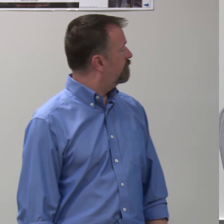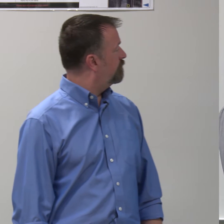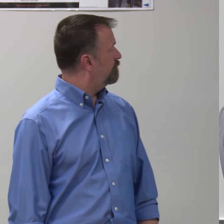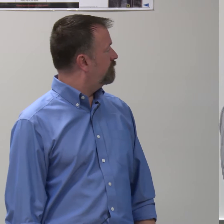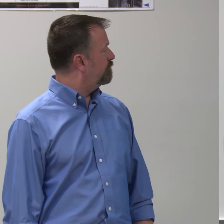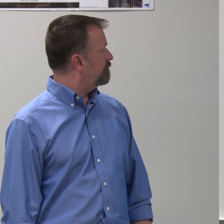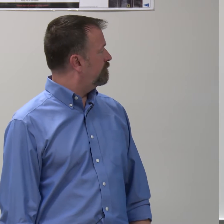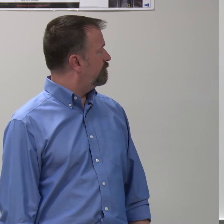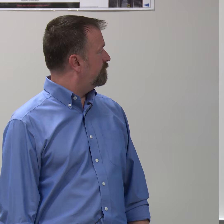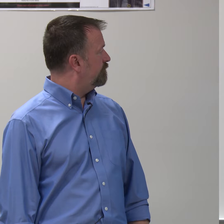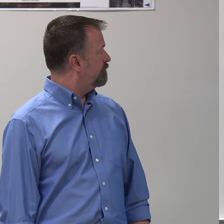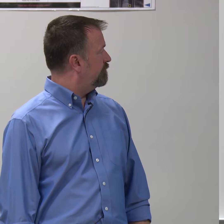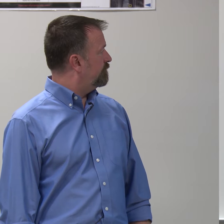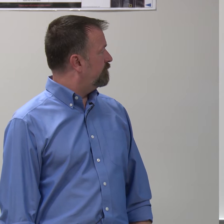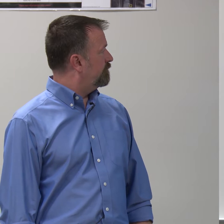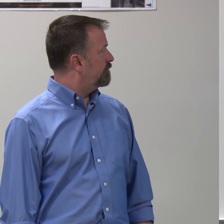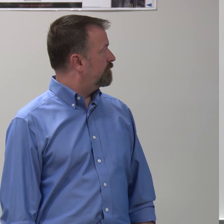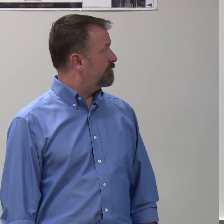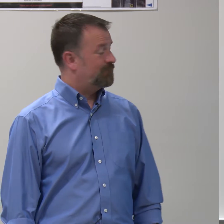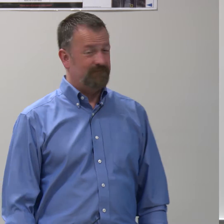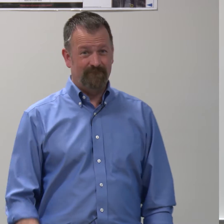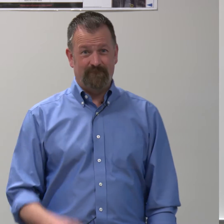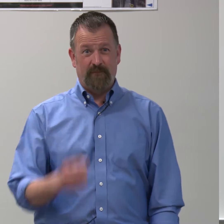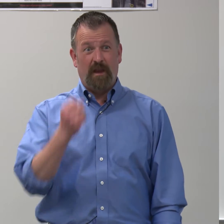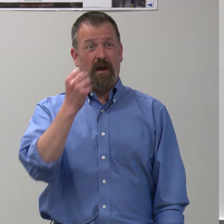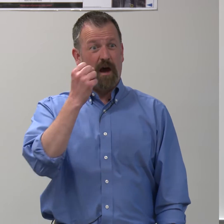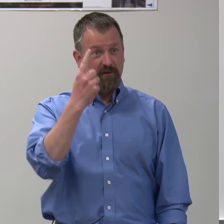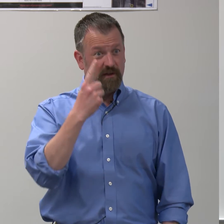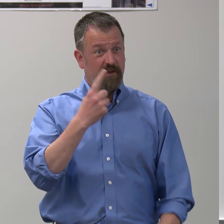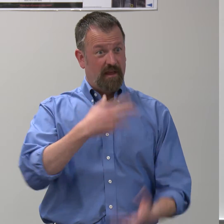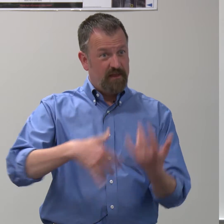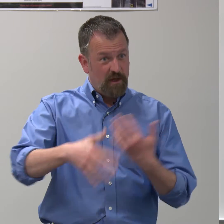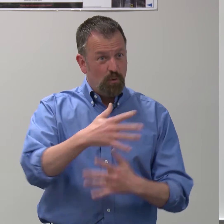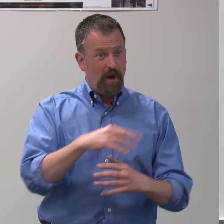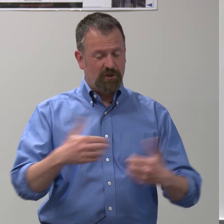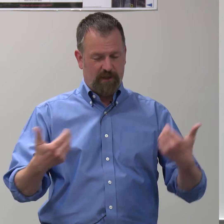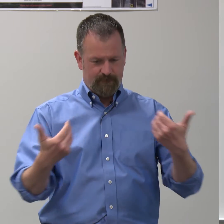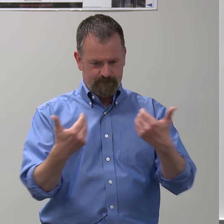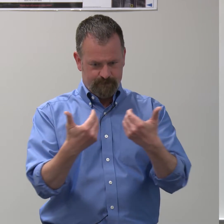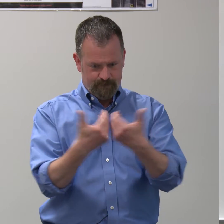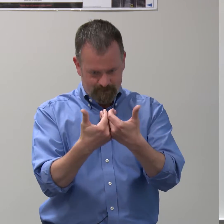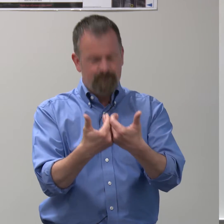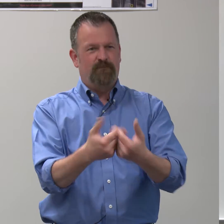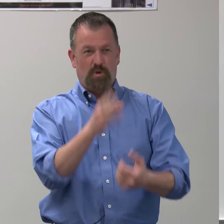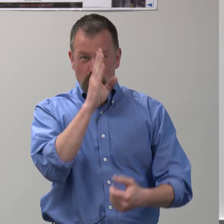because you have to have this direct interaction between the tumor cells and the T cells,